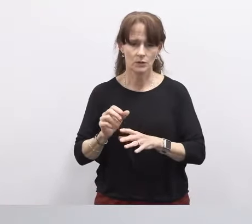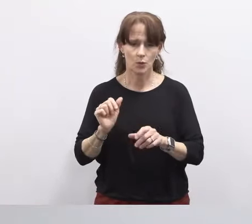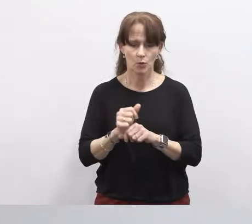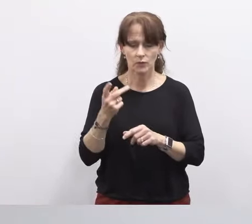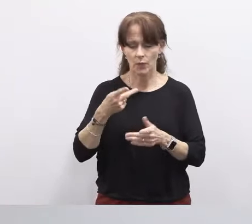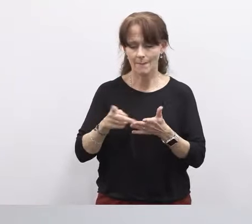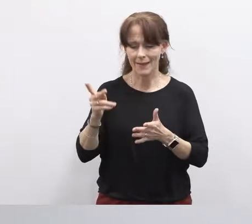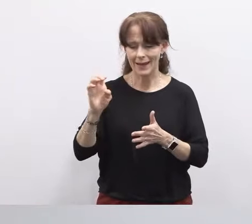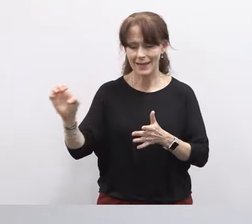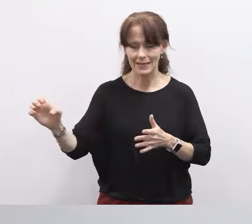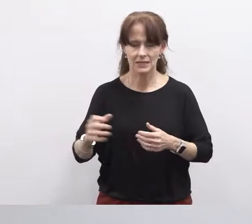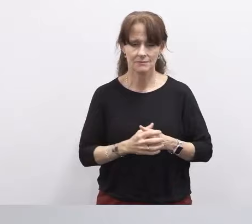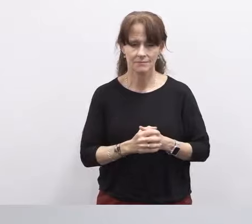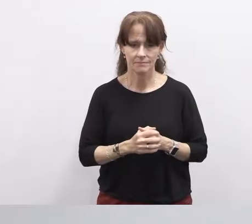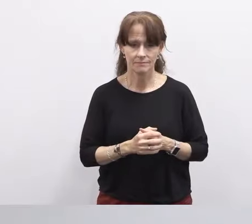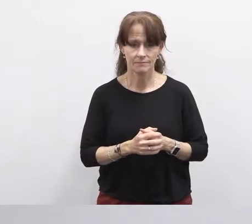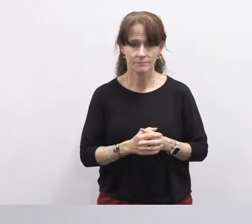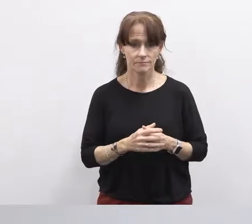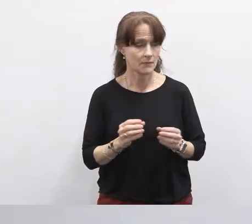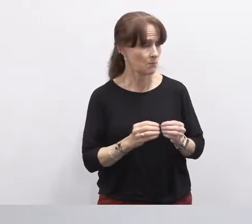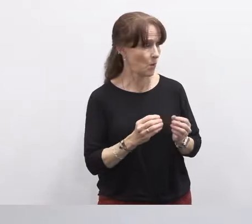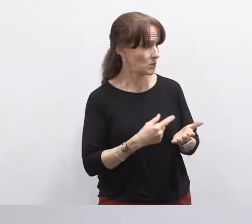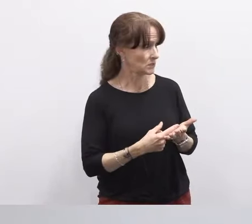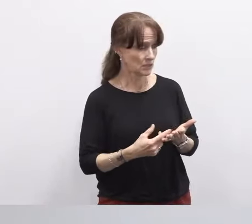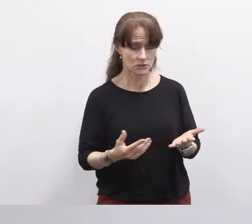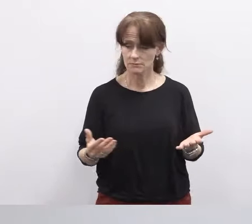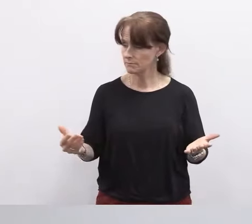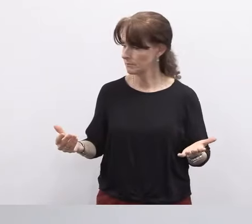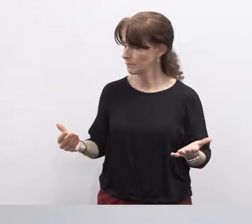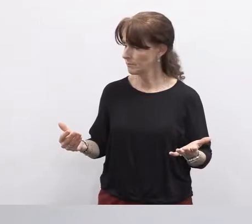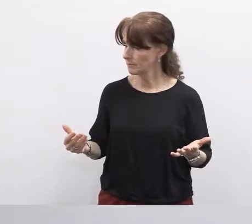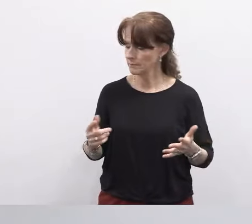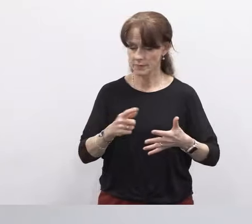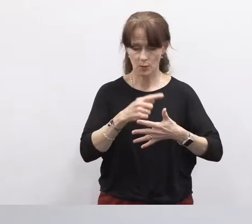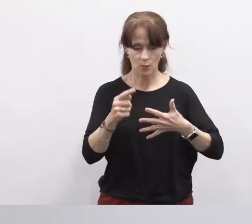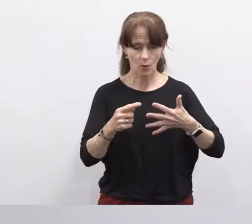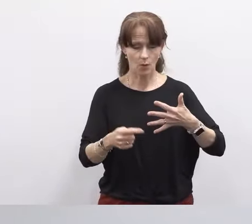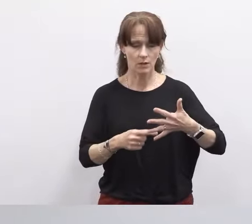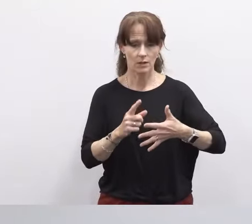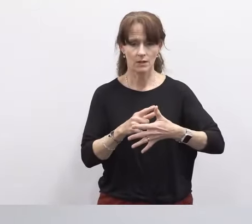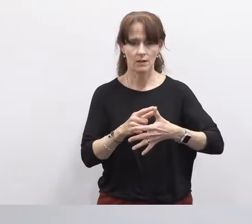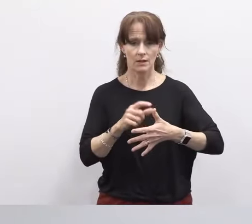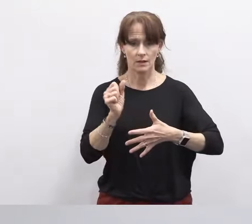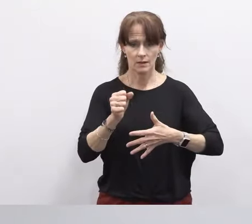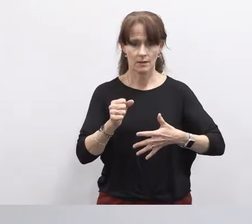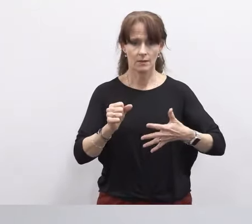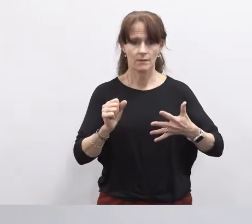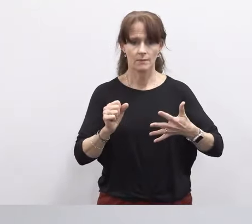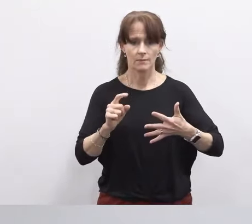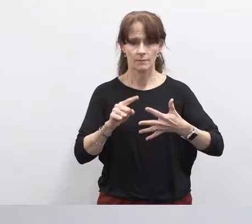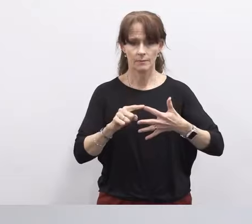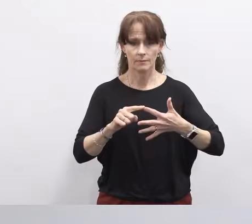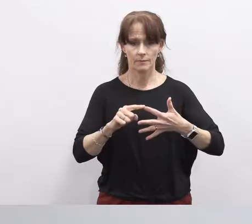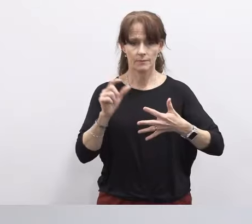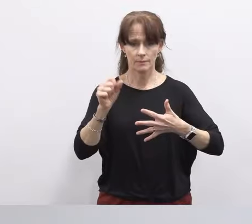Thank you, Ms. Kerr. Any further discussion? I'll do our roll call vote. Mr. Otto, how do you vote? Aye. Ms. Craighead. - Aye.